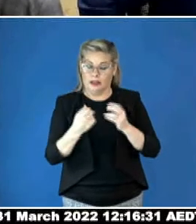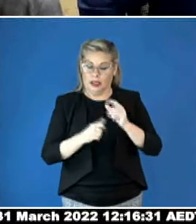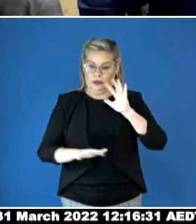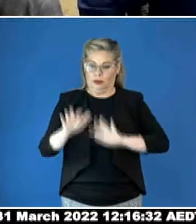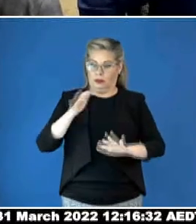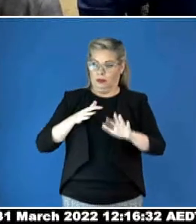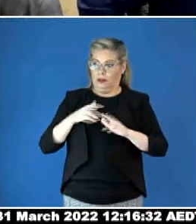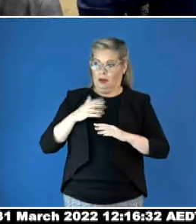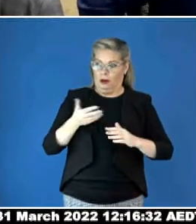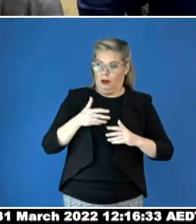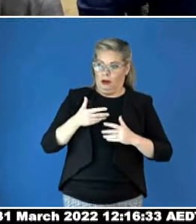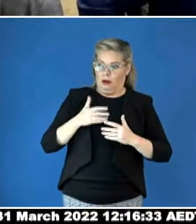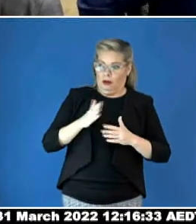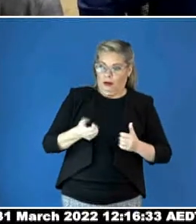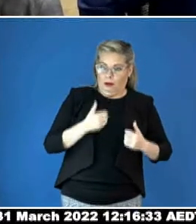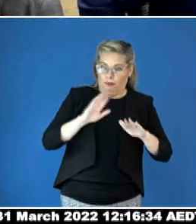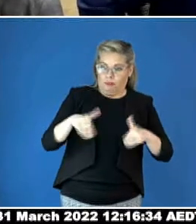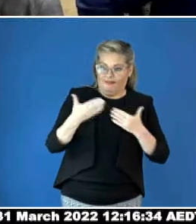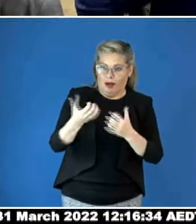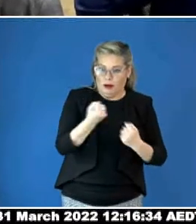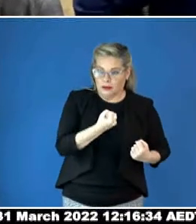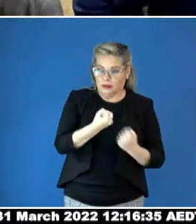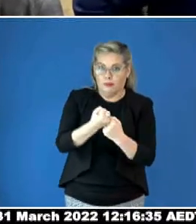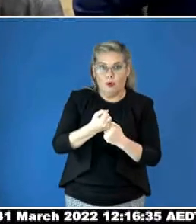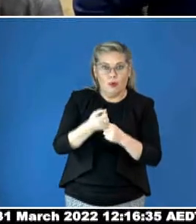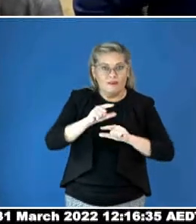hadn't been provided to Niky or her family, wasn't it? That's correct, yes.